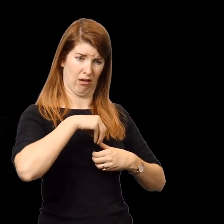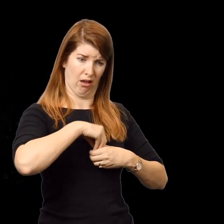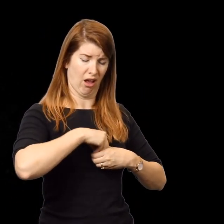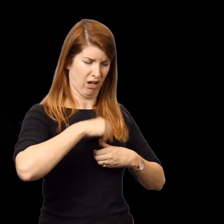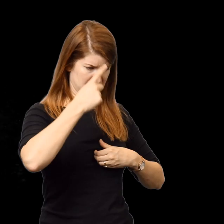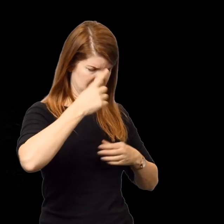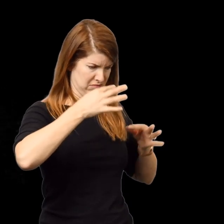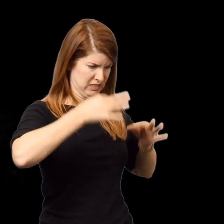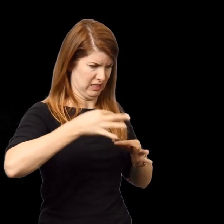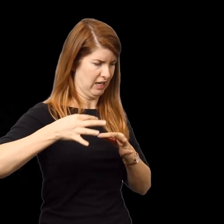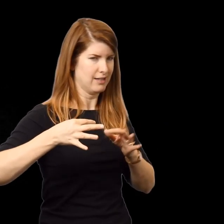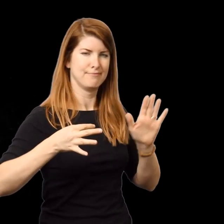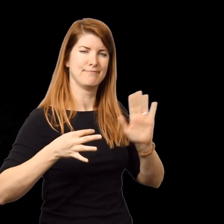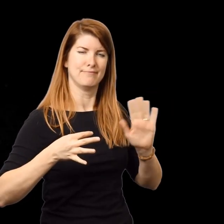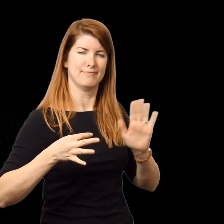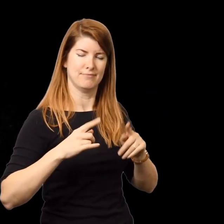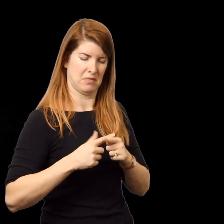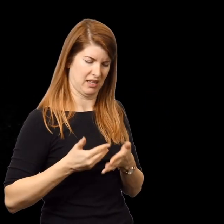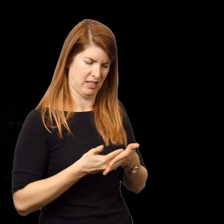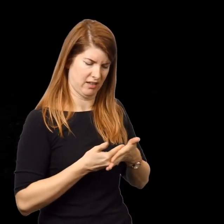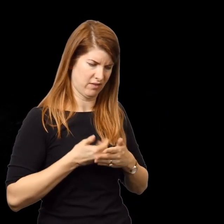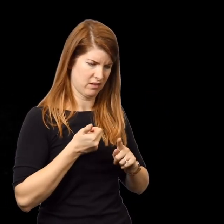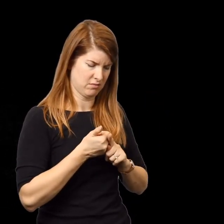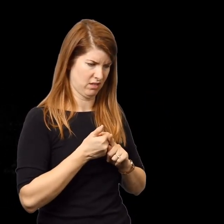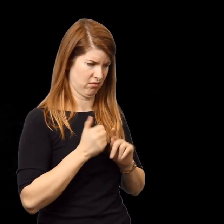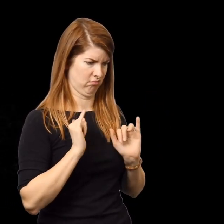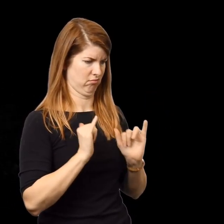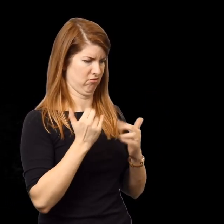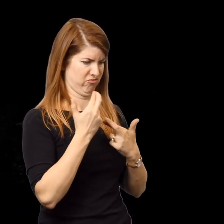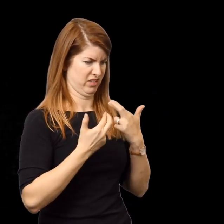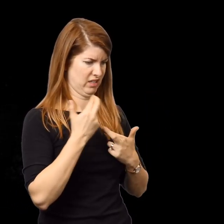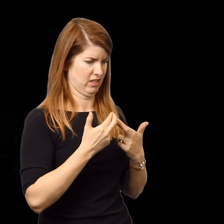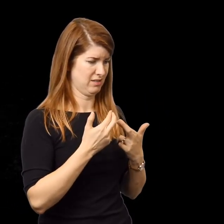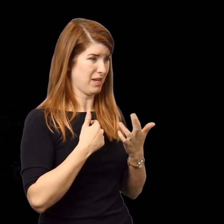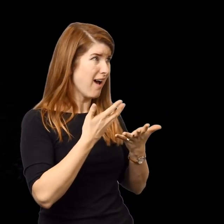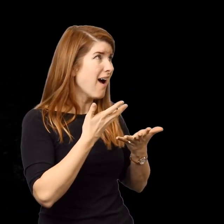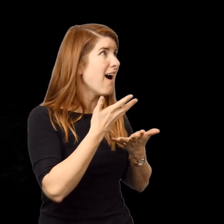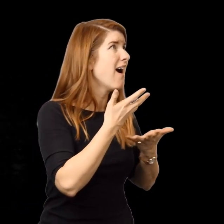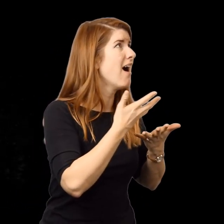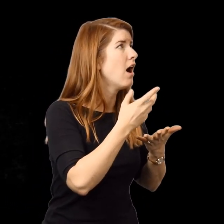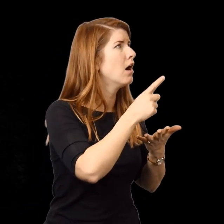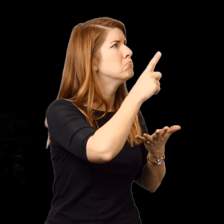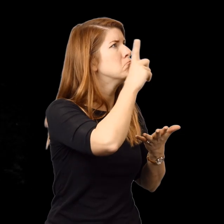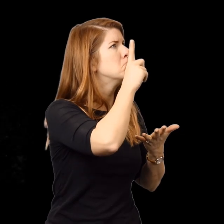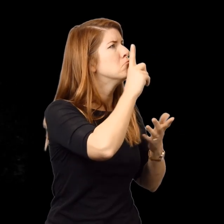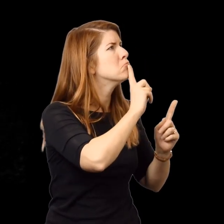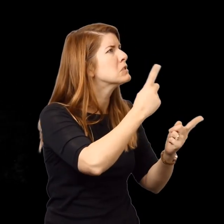I don't consciously figure it out, but the infant child figures out that this isn't going to get rewarded.